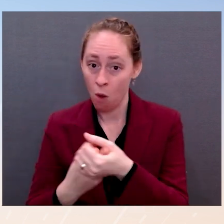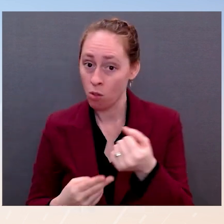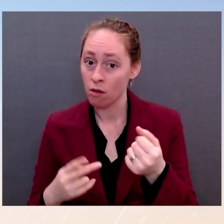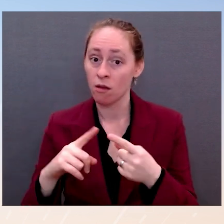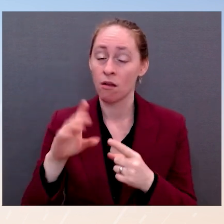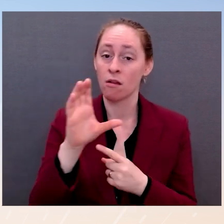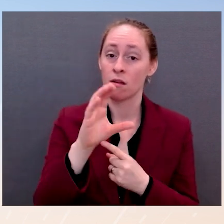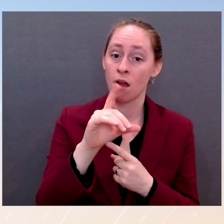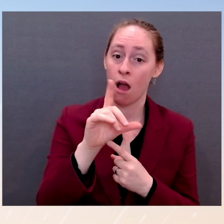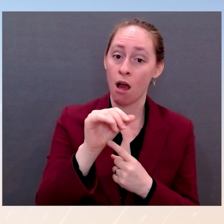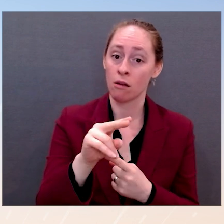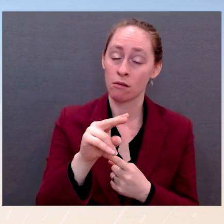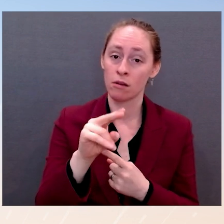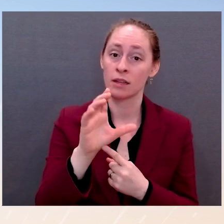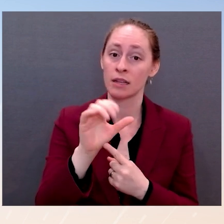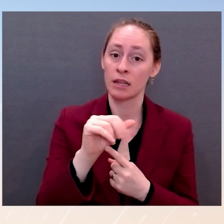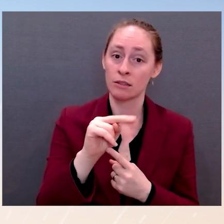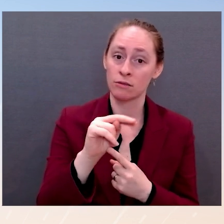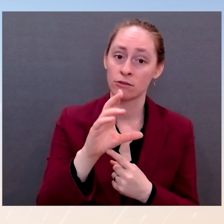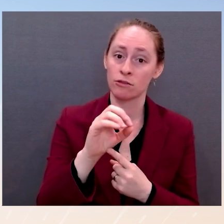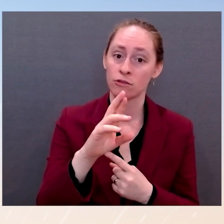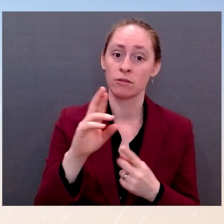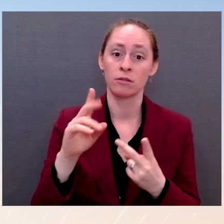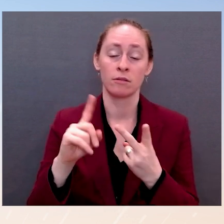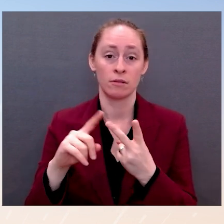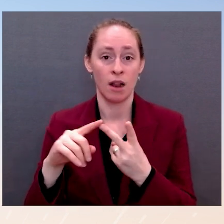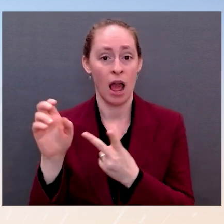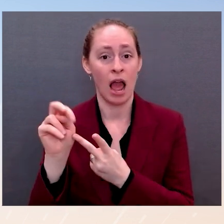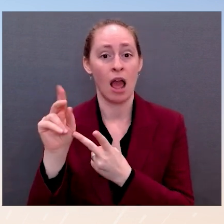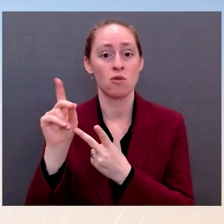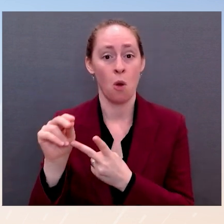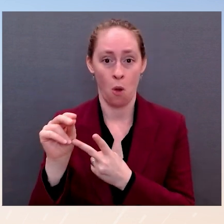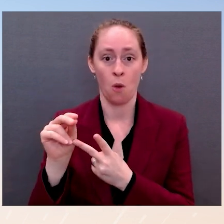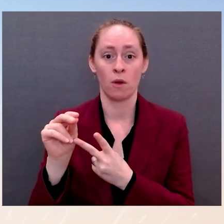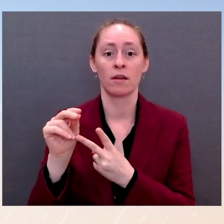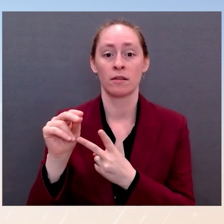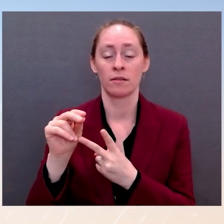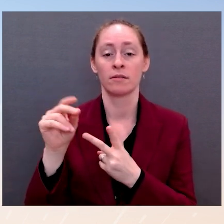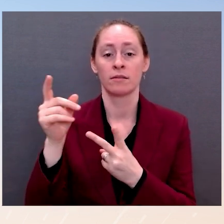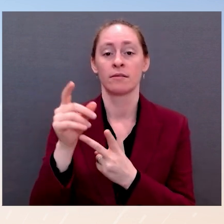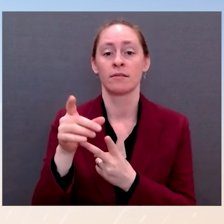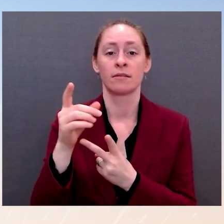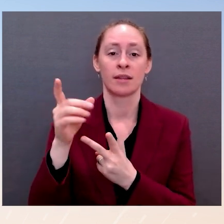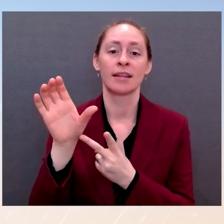of getting both colon cancer and endometrial cancer. Those two cancers go together,